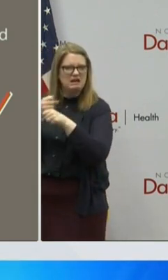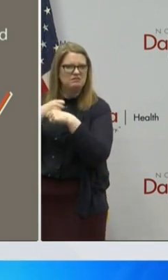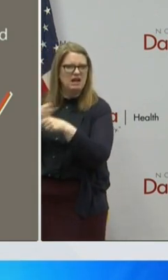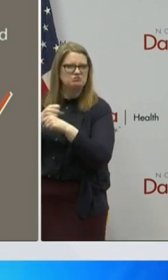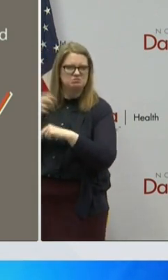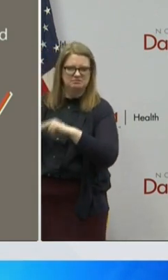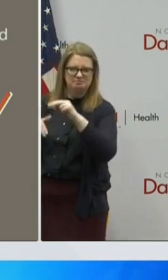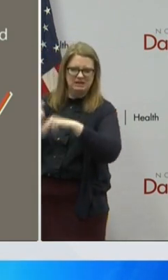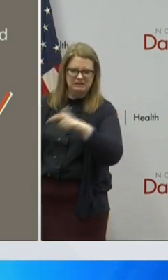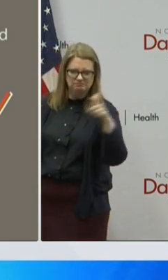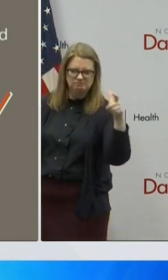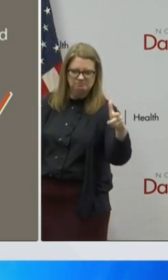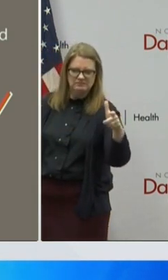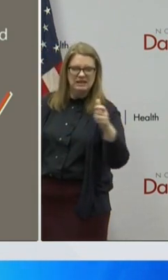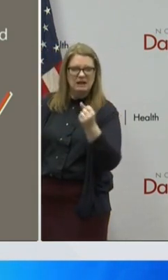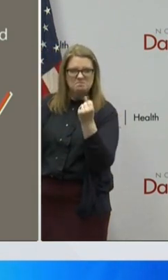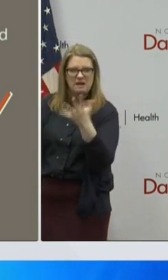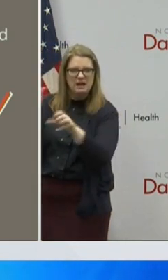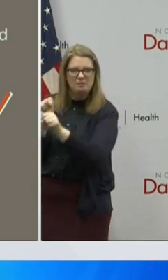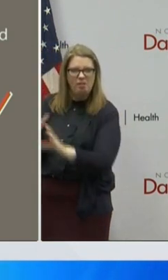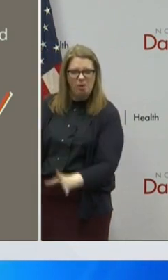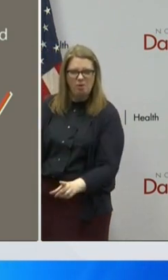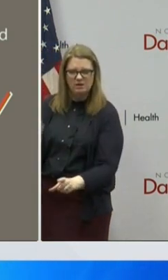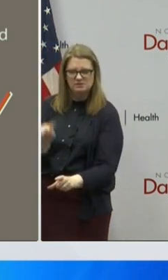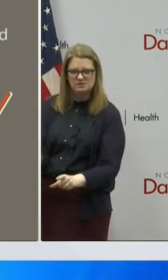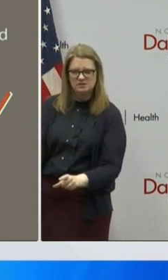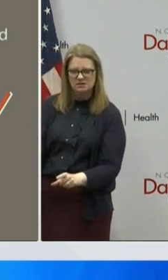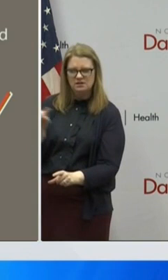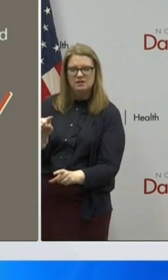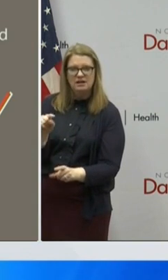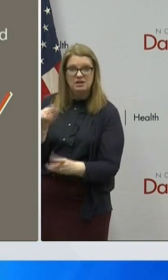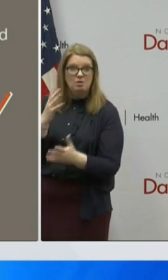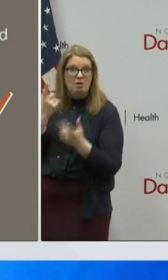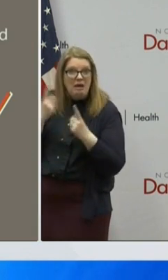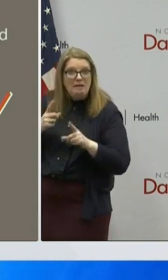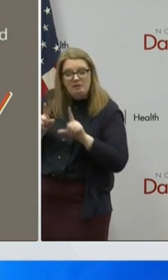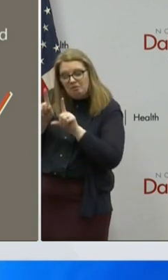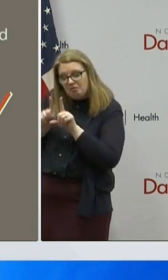THAT ALMOST EVERY BUSINESS, CERTAINLY WHO IS A MAJOR